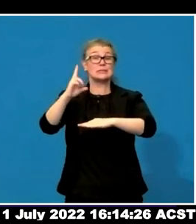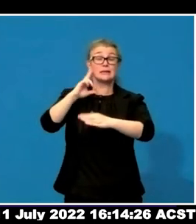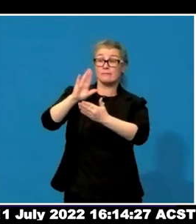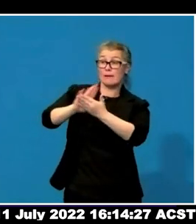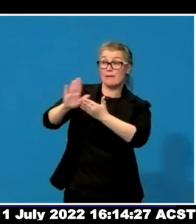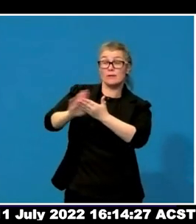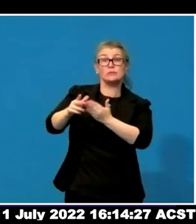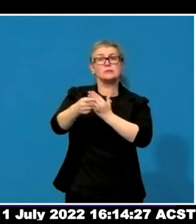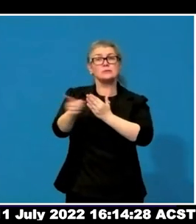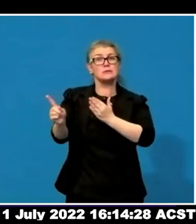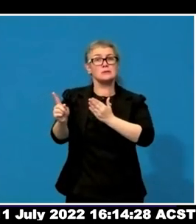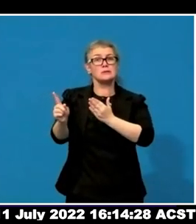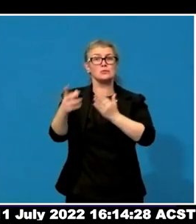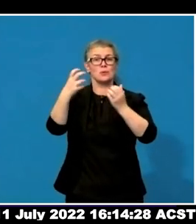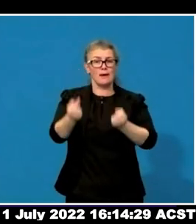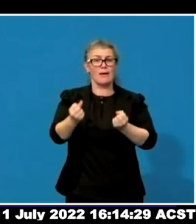face-to-face service delivery?